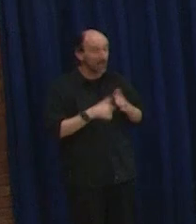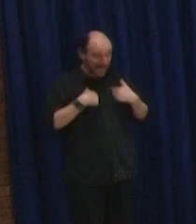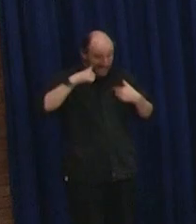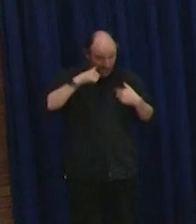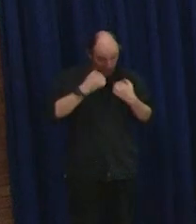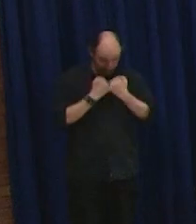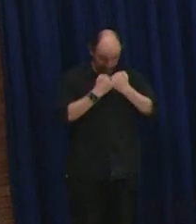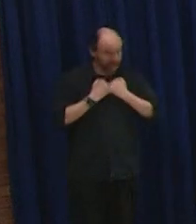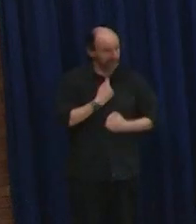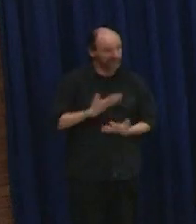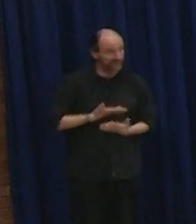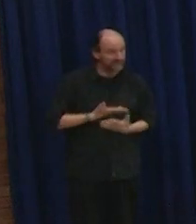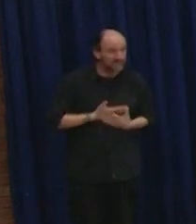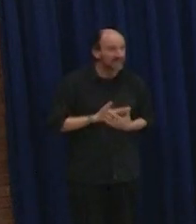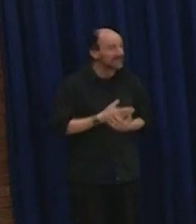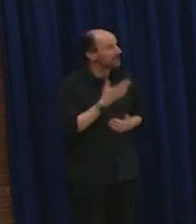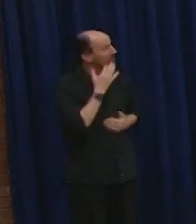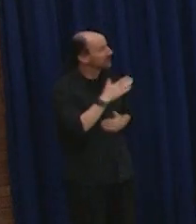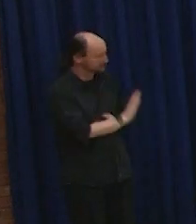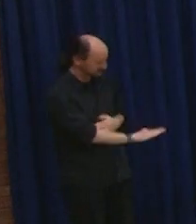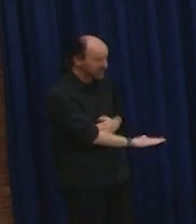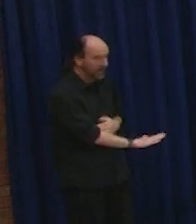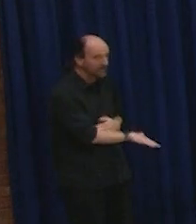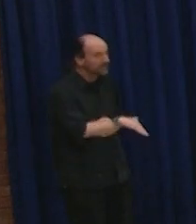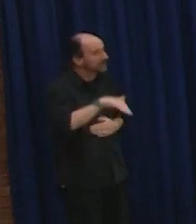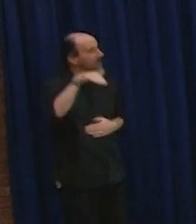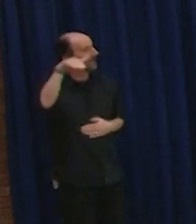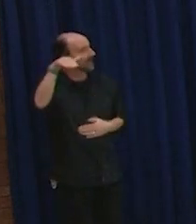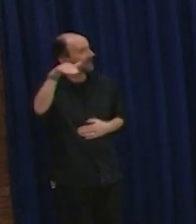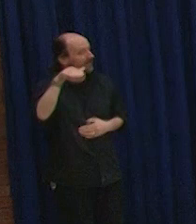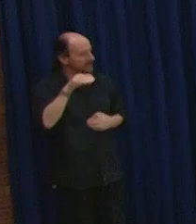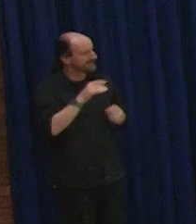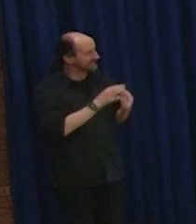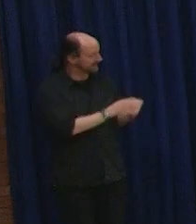we need to recognize that those symptoms that people thought you should be looking for in ADHD,